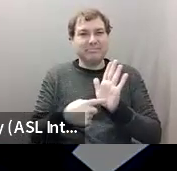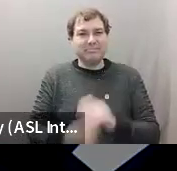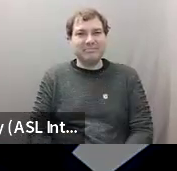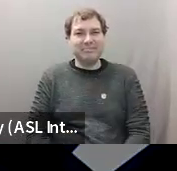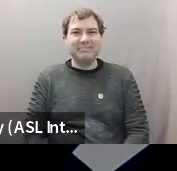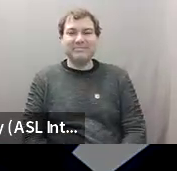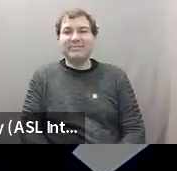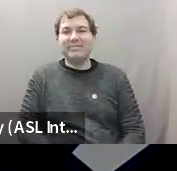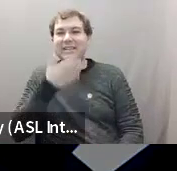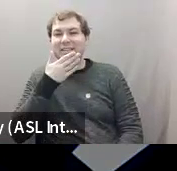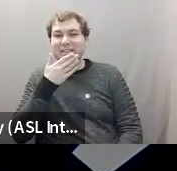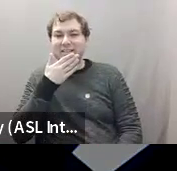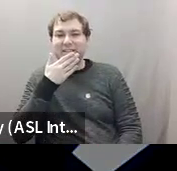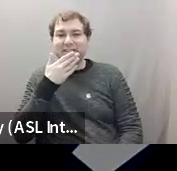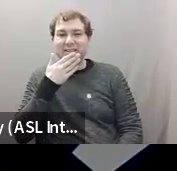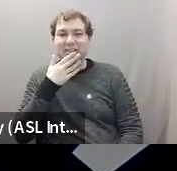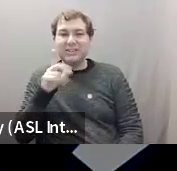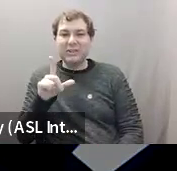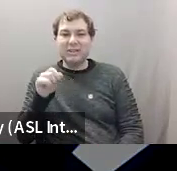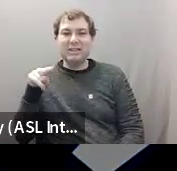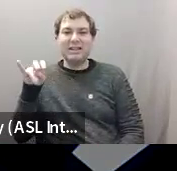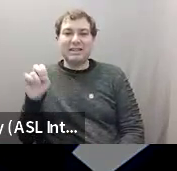Lynnie Downum-Hanzal: Thank you. Lynnie Downum-Hanzal: Appreciate it. Thank you very much.